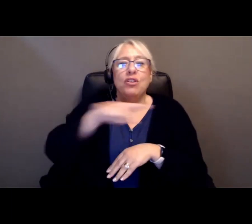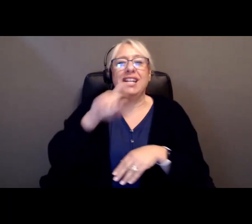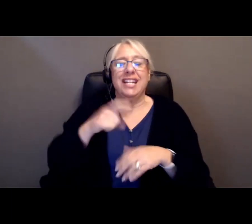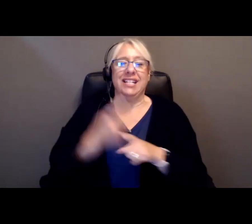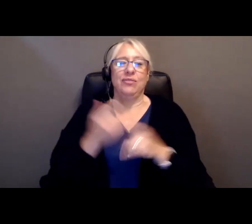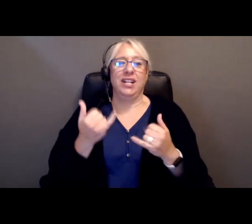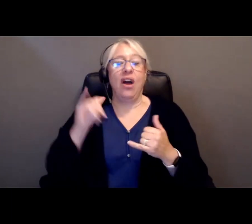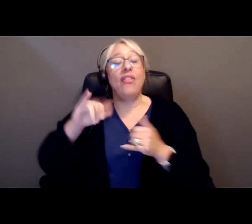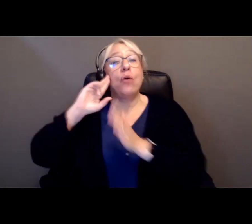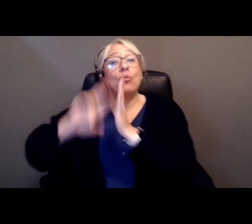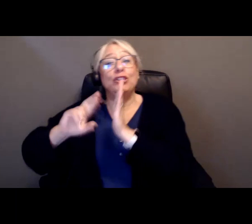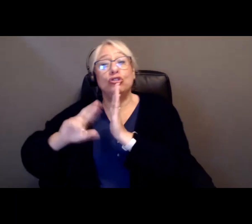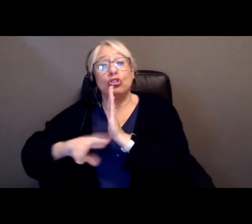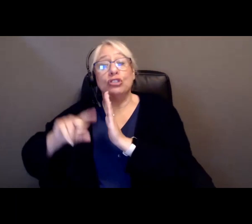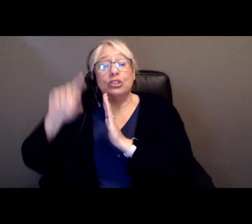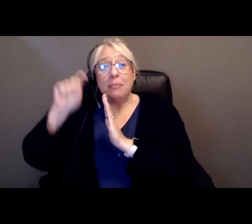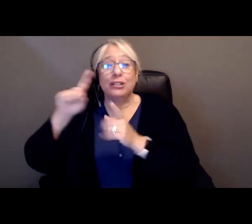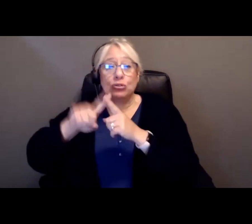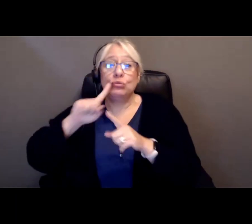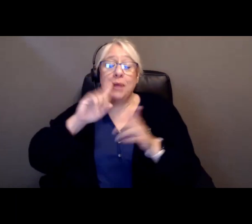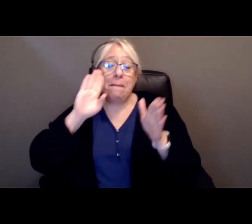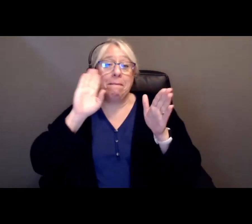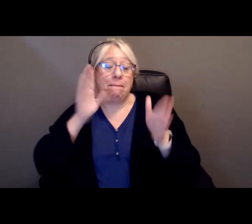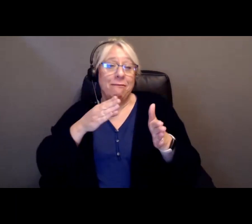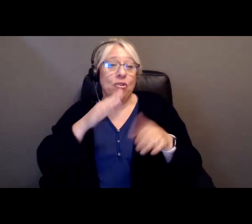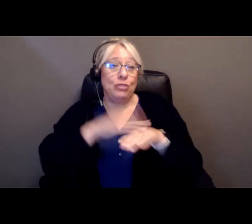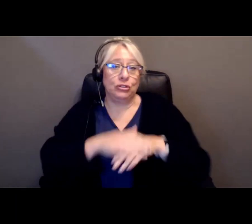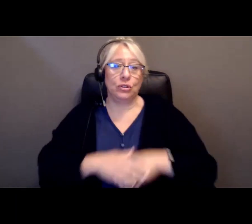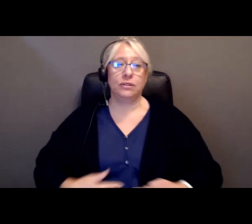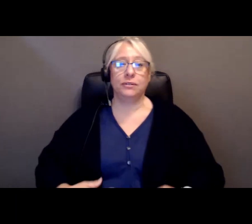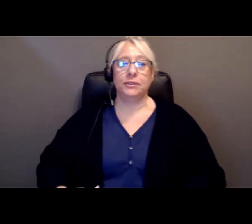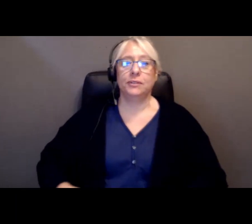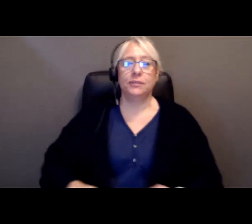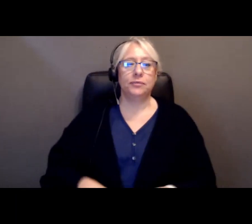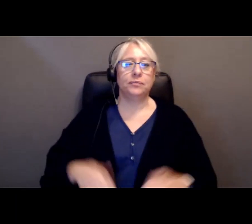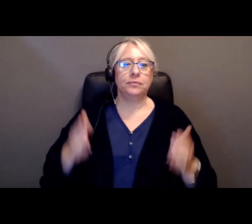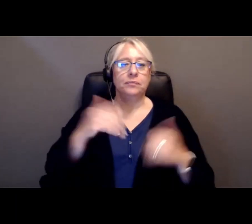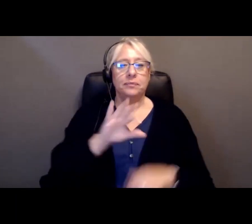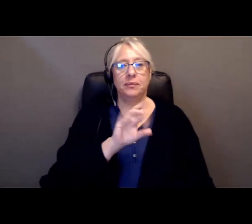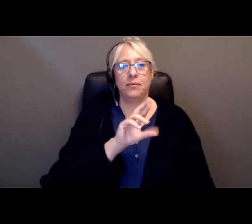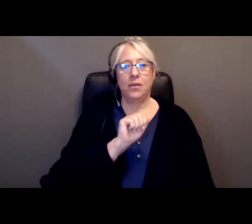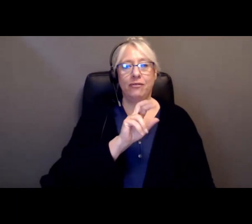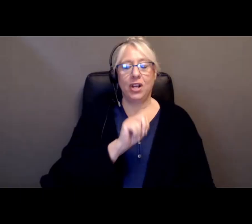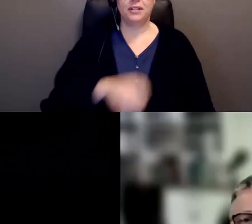needs to shore up and really pay attention to? >> FRAN ODETTE: Jen, I'm wondering if others